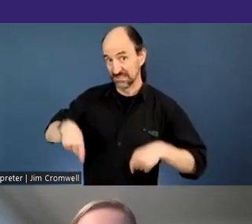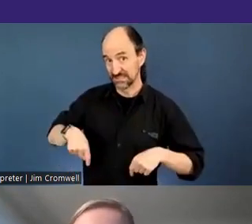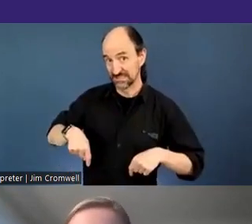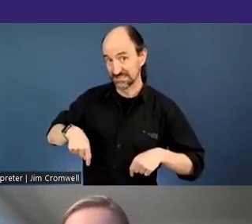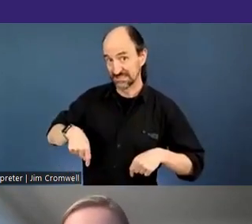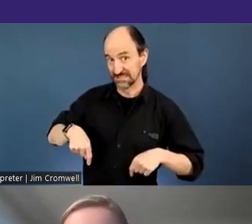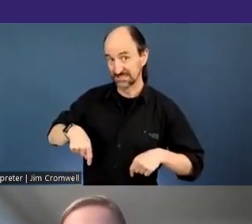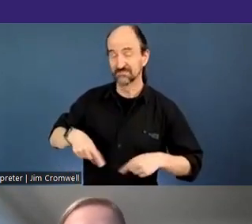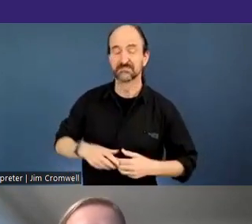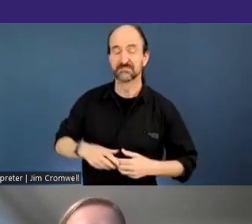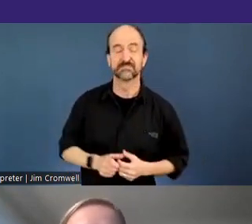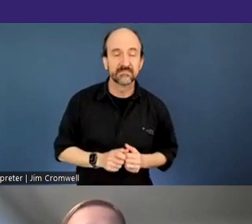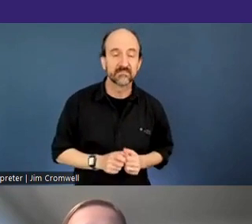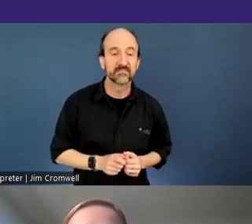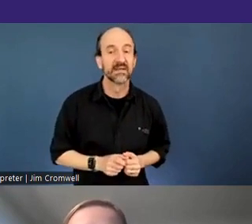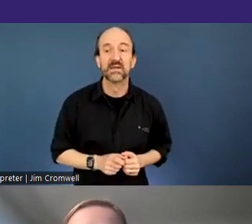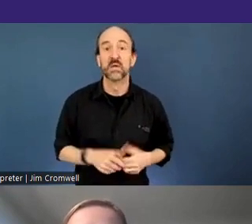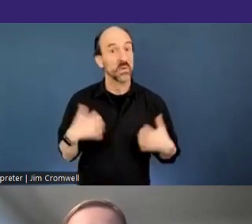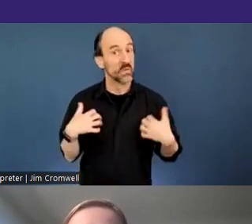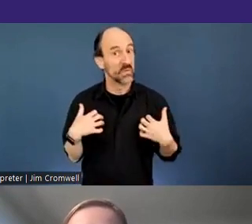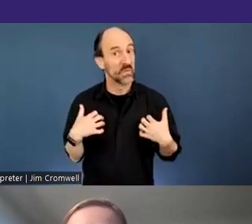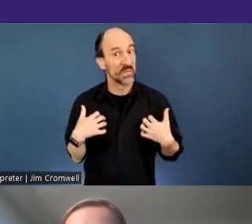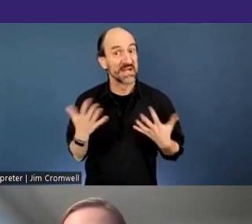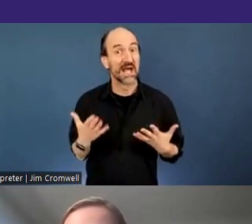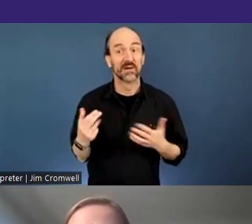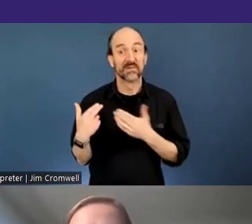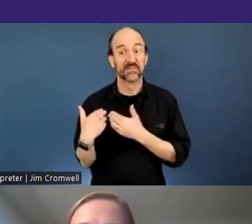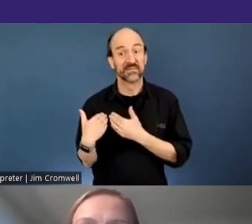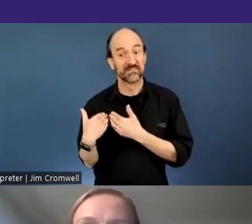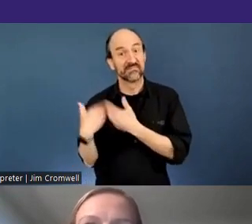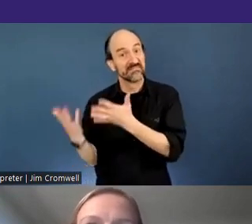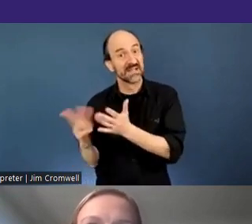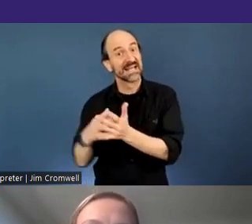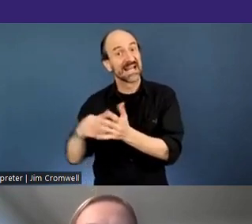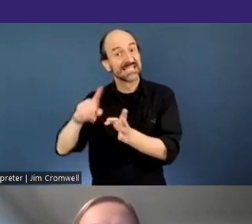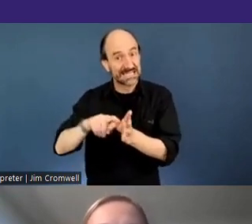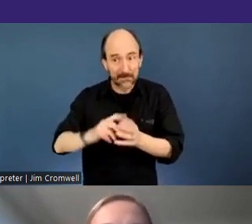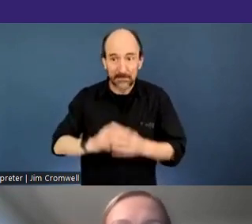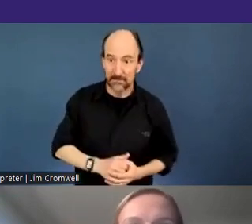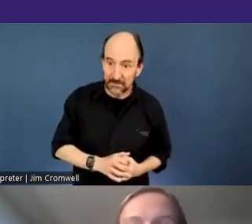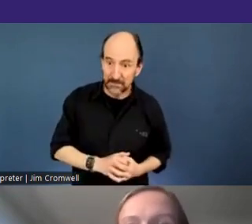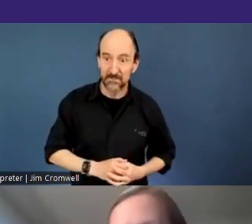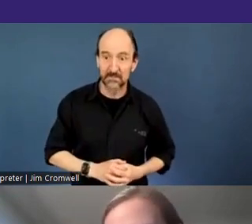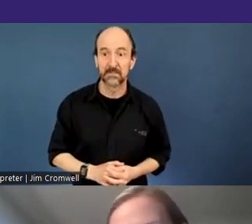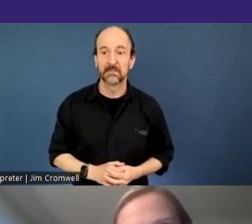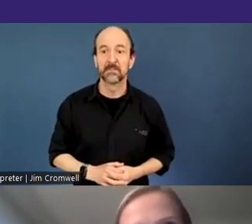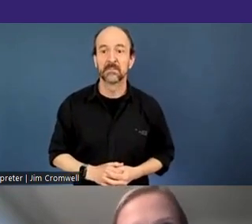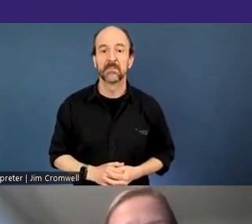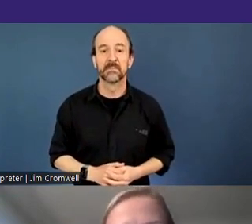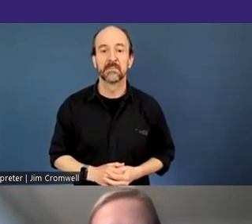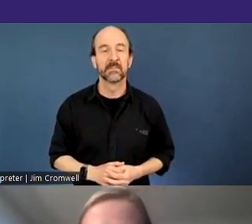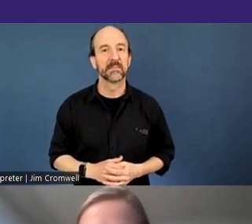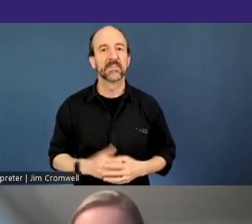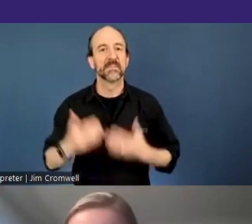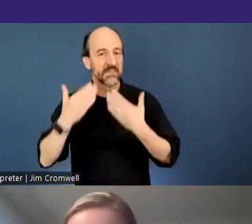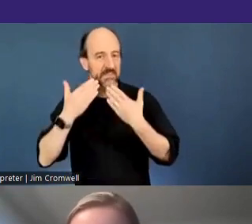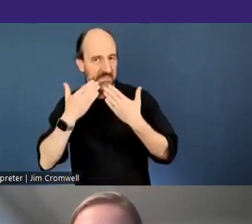Very excited to be the here. I'm going to hand it over to you Nancy. Thank you Elene. So let's start with community